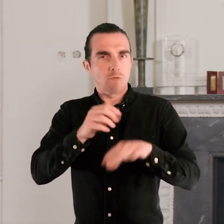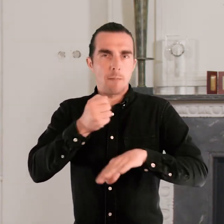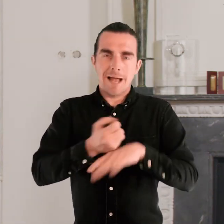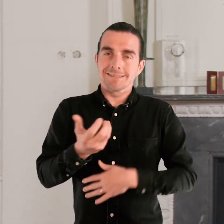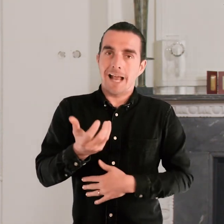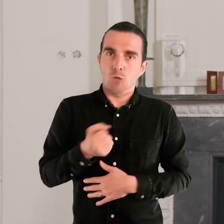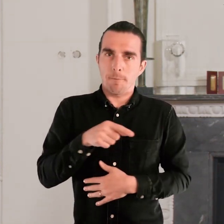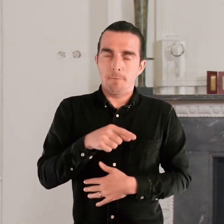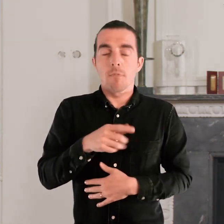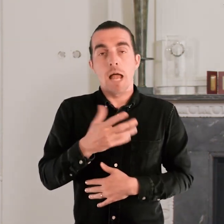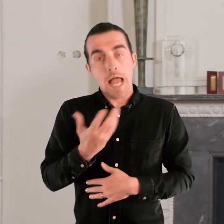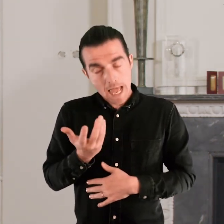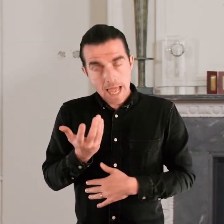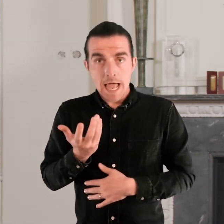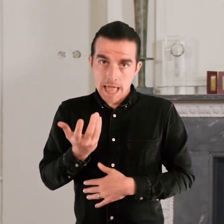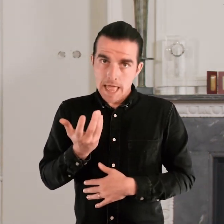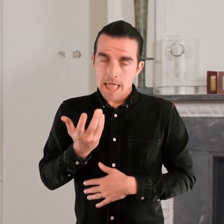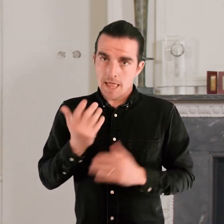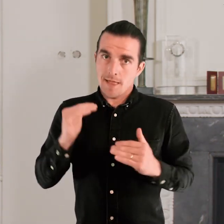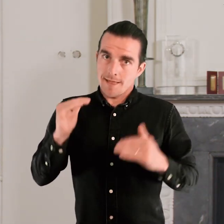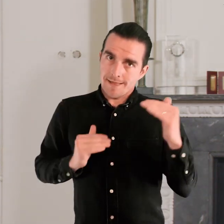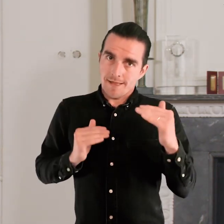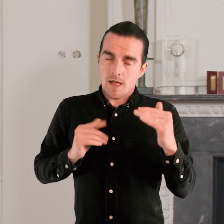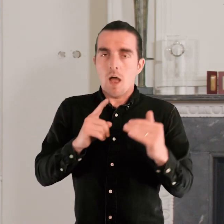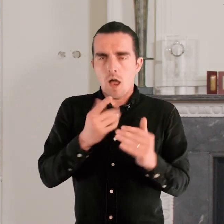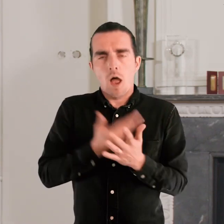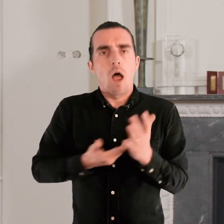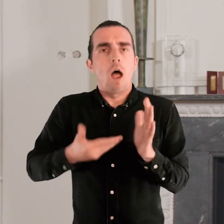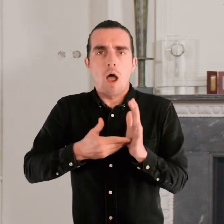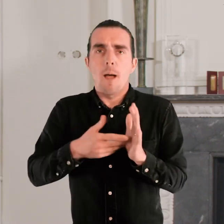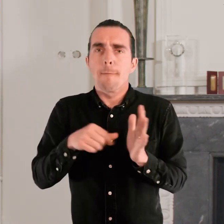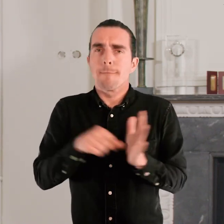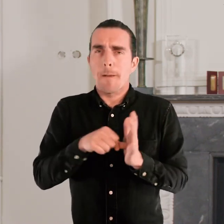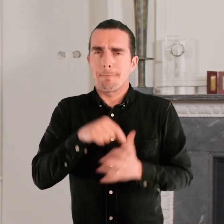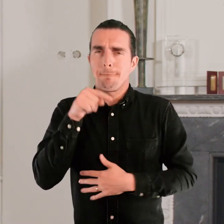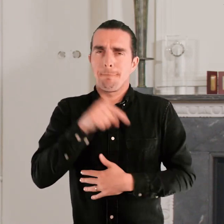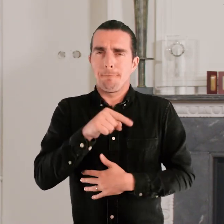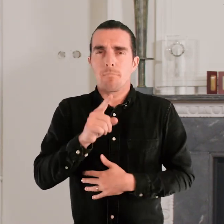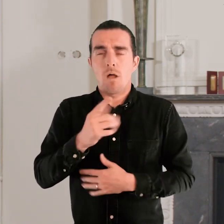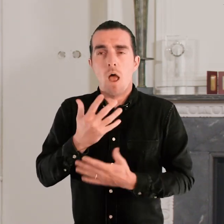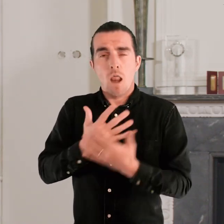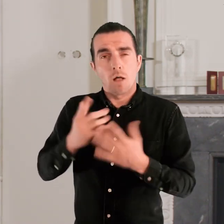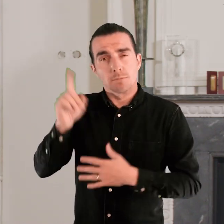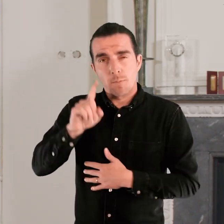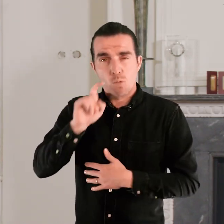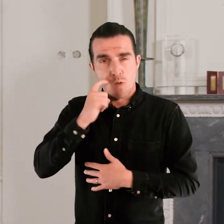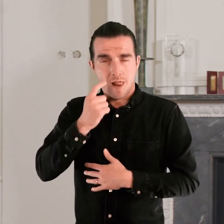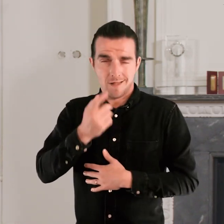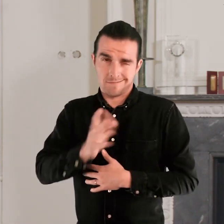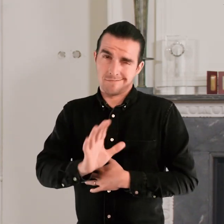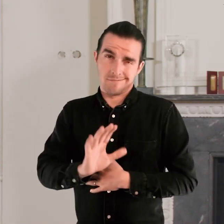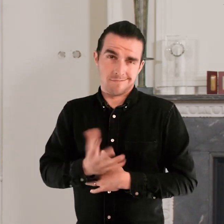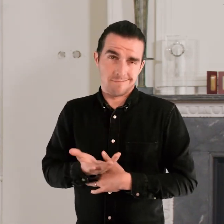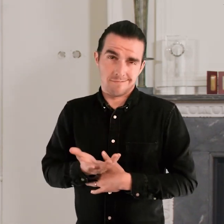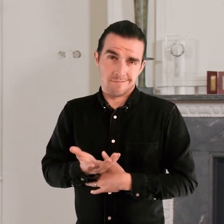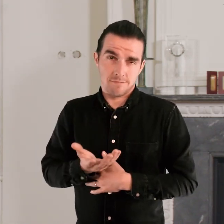It also might have a problem: certainly many people who argue this